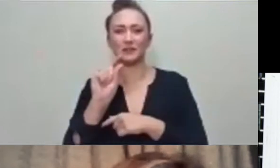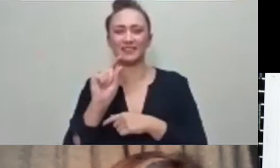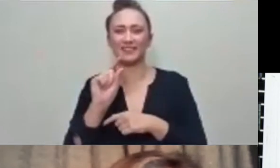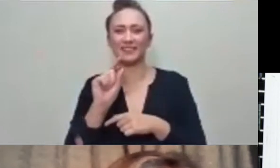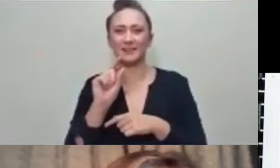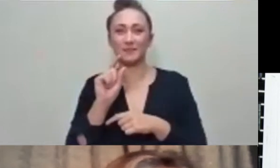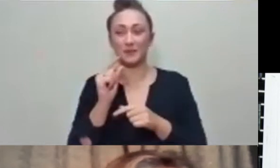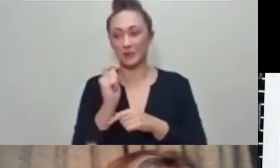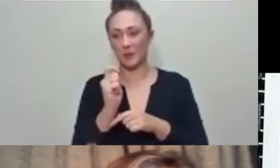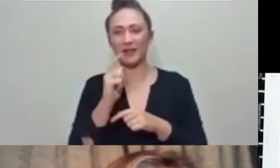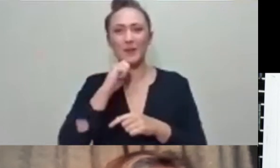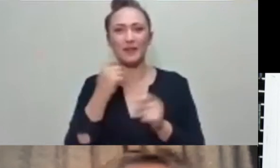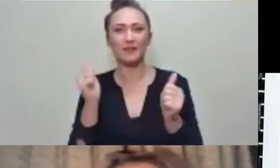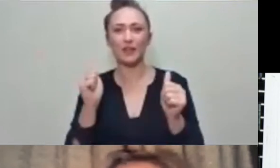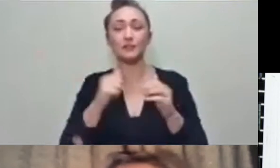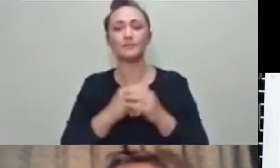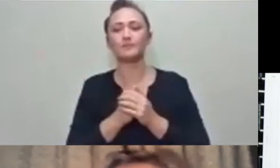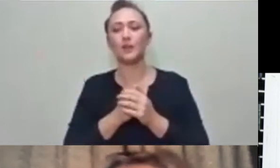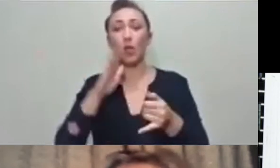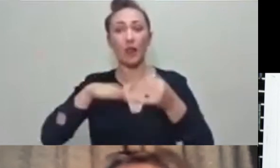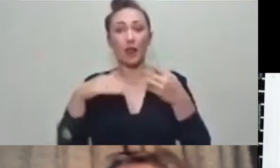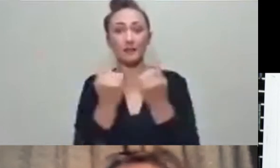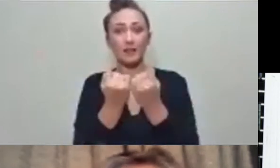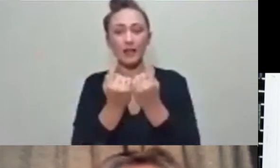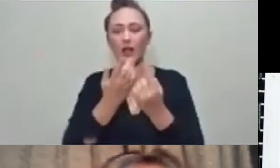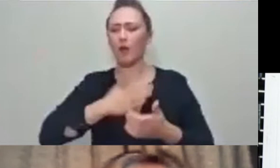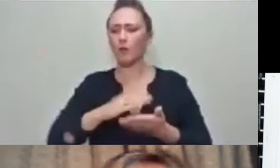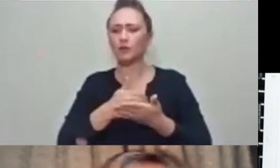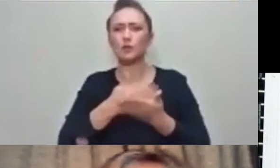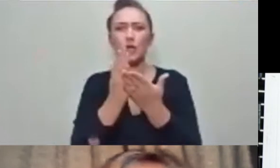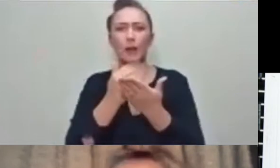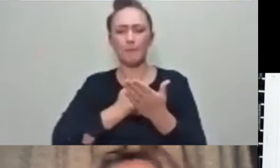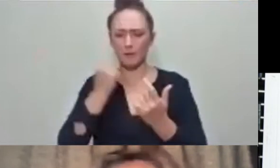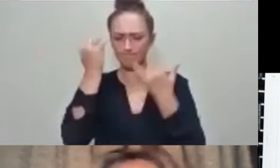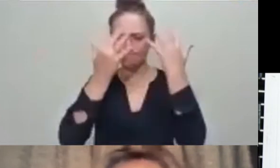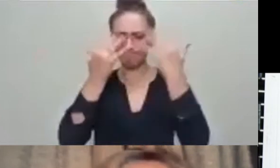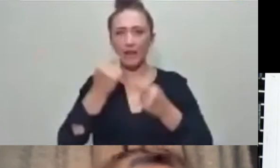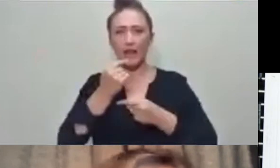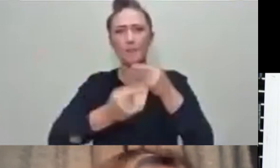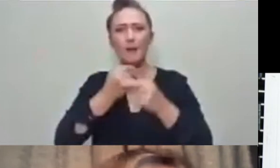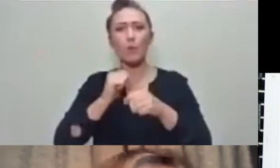I want to share my thoughts about COVID and the impact of it